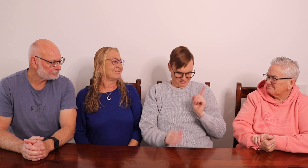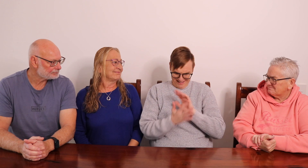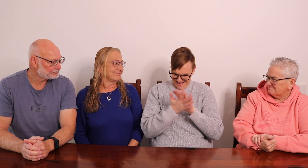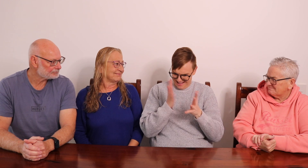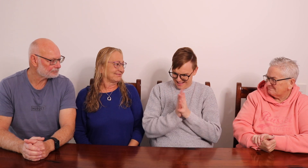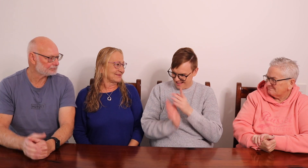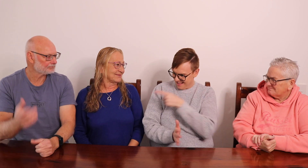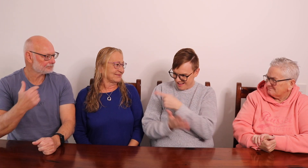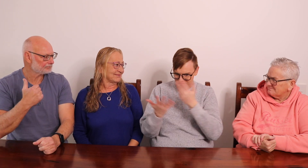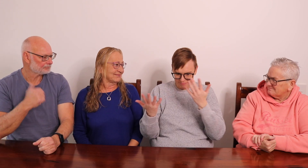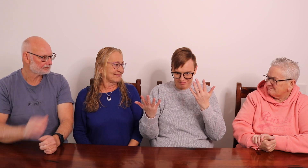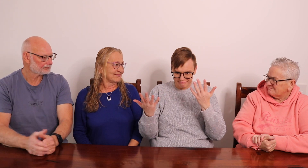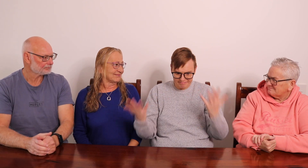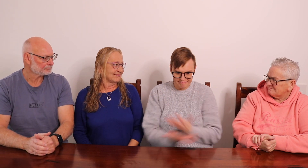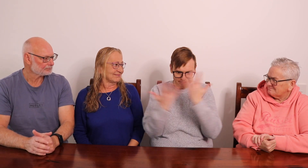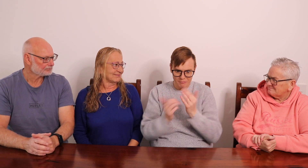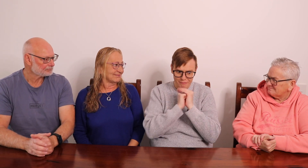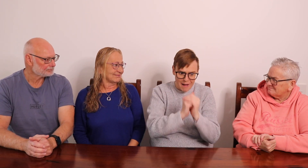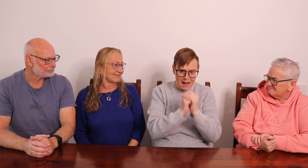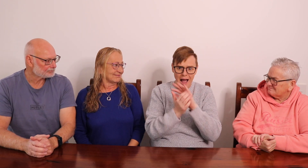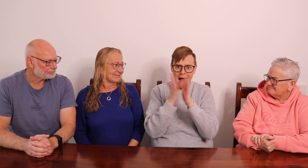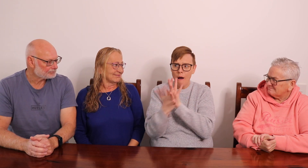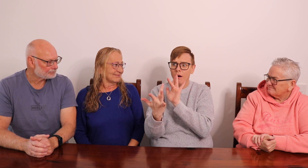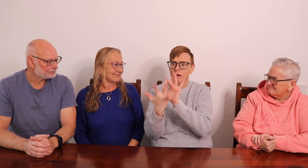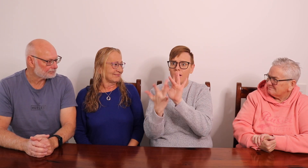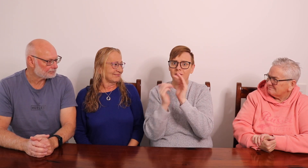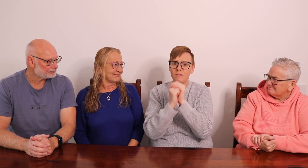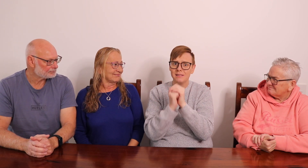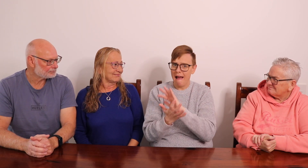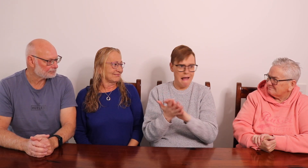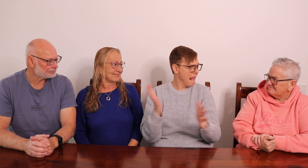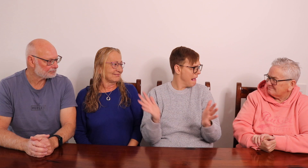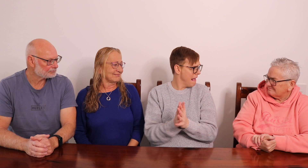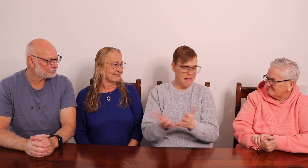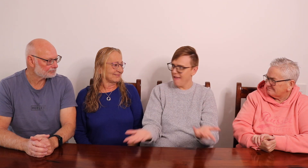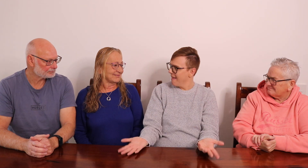how do you play with your friends. How do you get in touch with people? How?